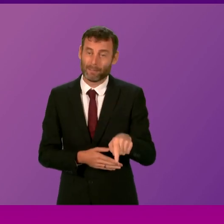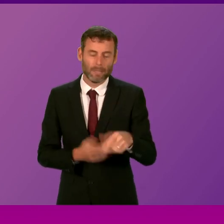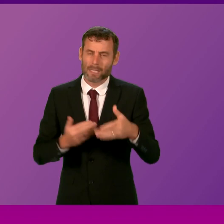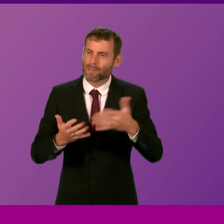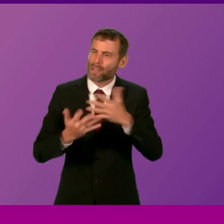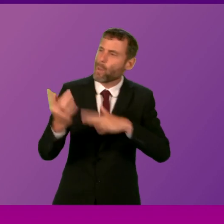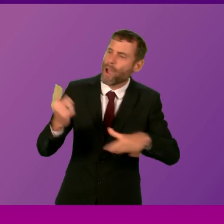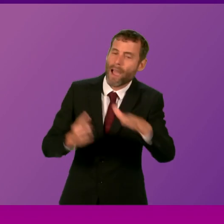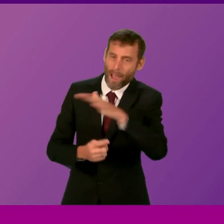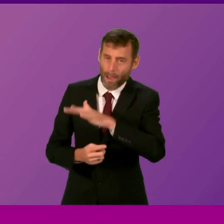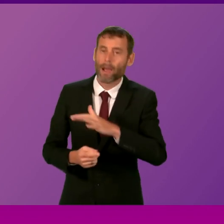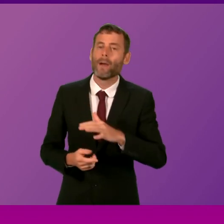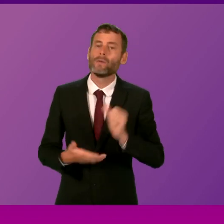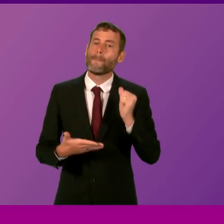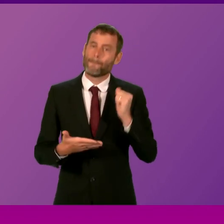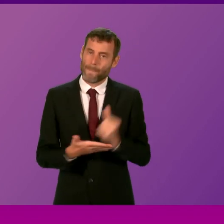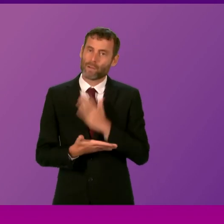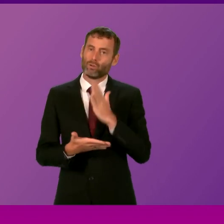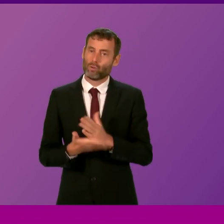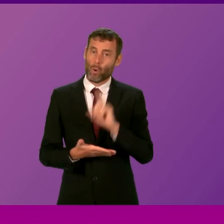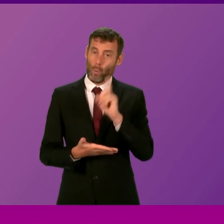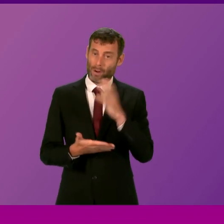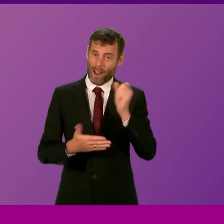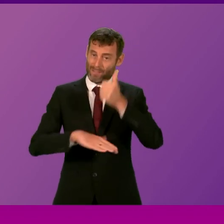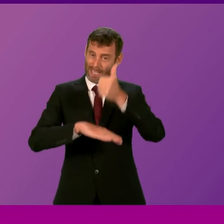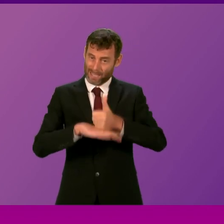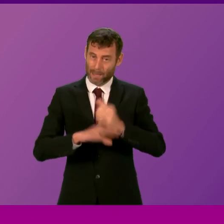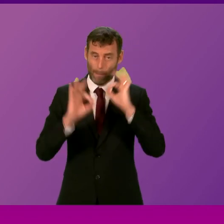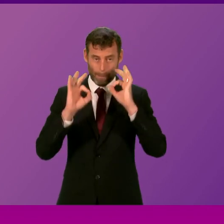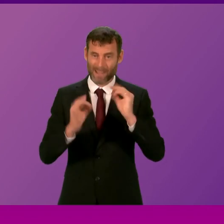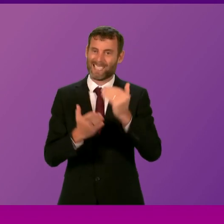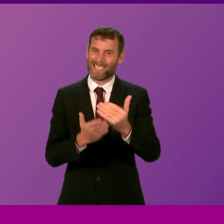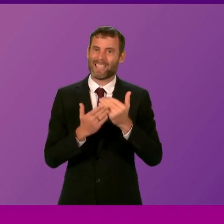can be guaranteed of the application of the same safety measures no matter where they are